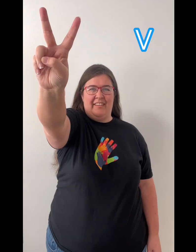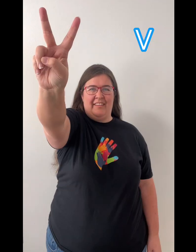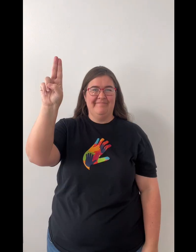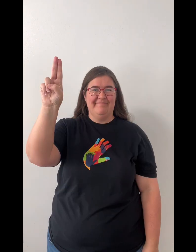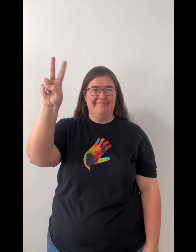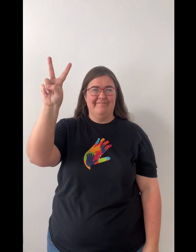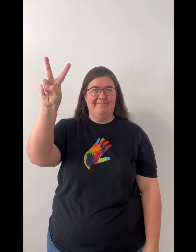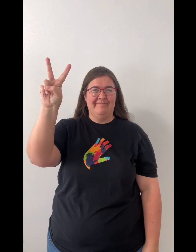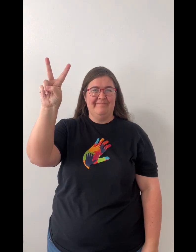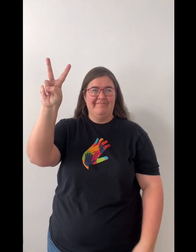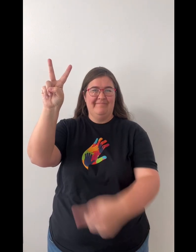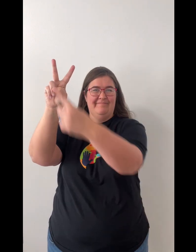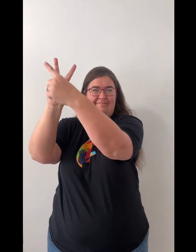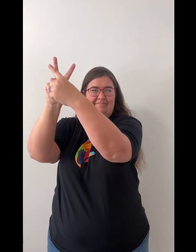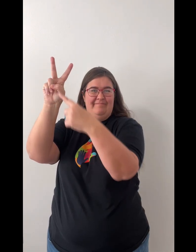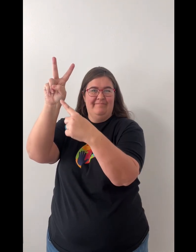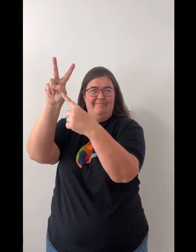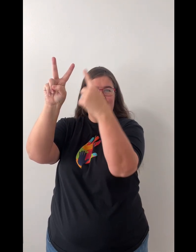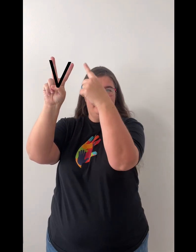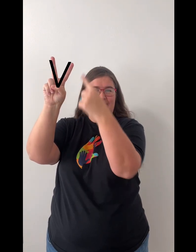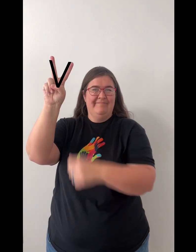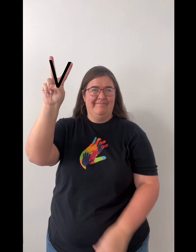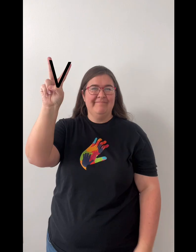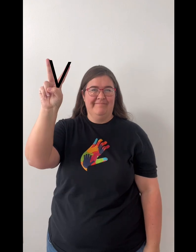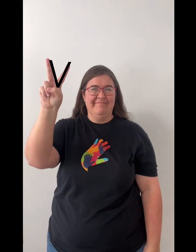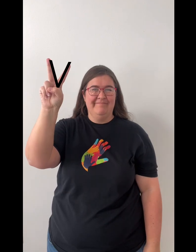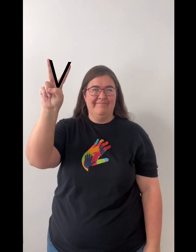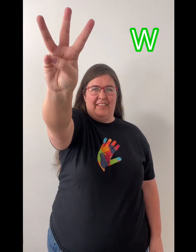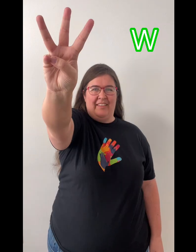How to sign V in ASL How to sign W in ASL